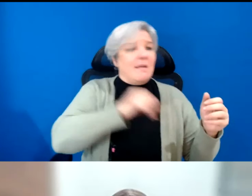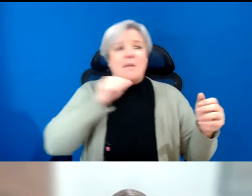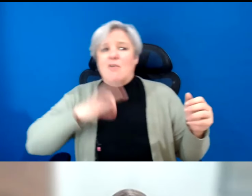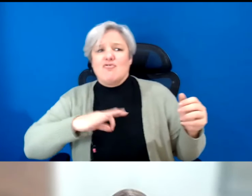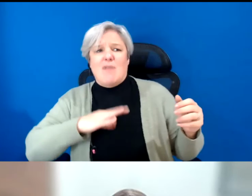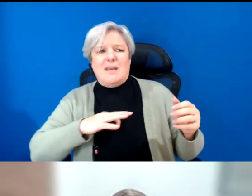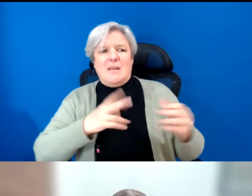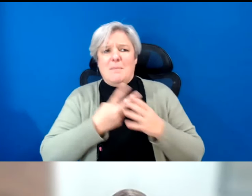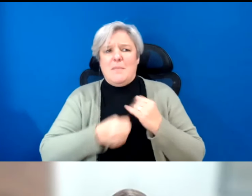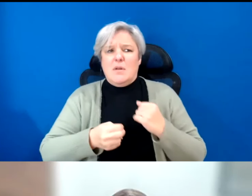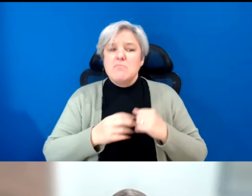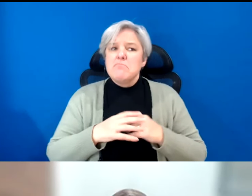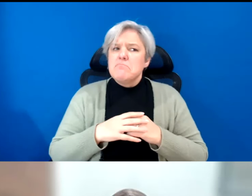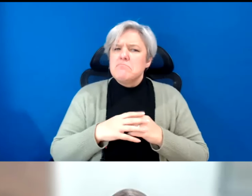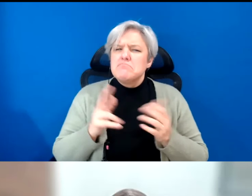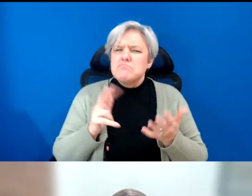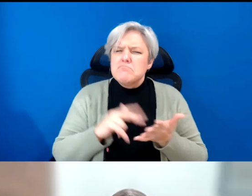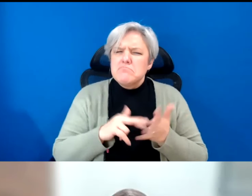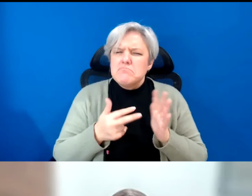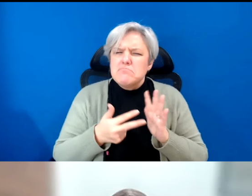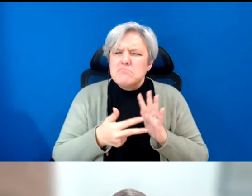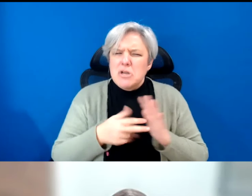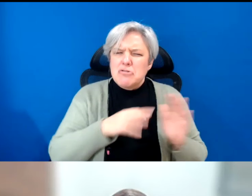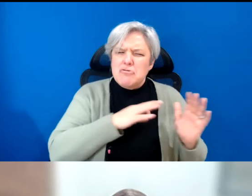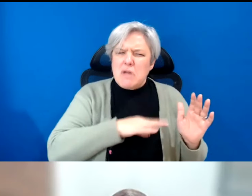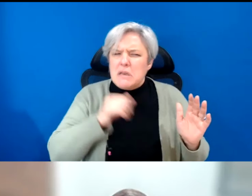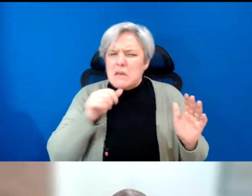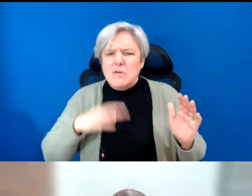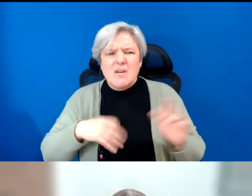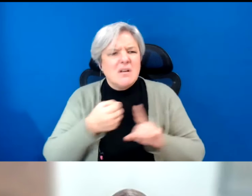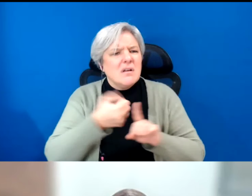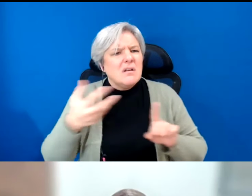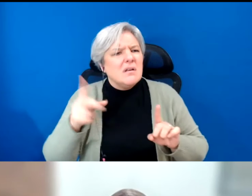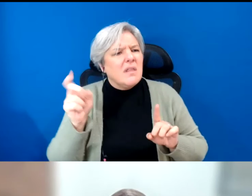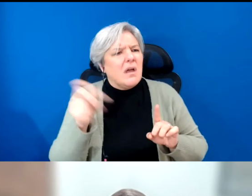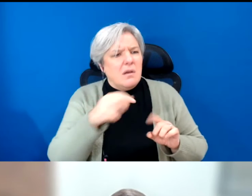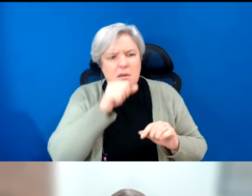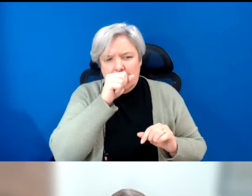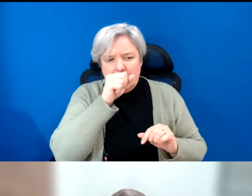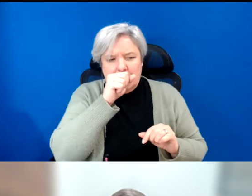I'm not completely sure what you mean, but do you want to elaborate on that question with an example?